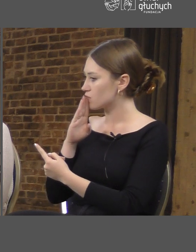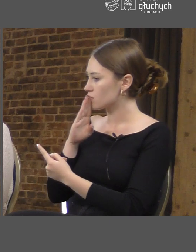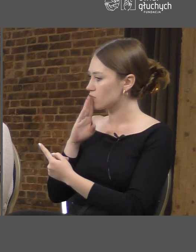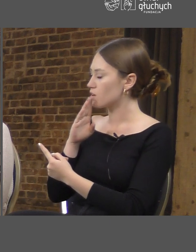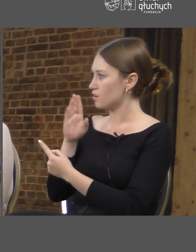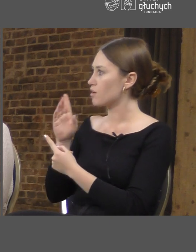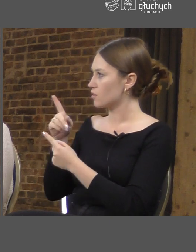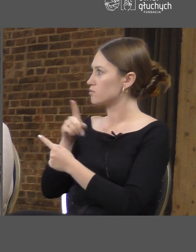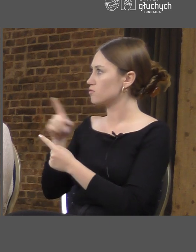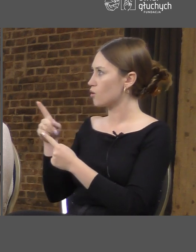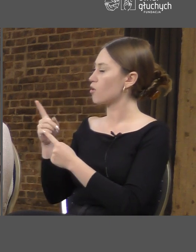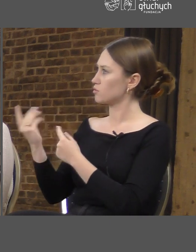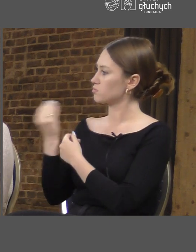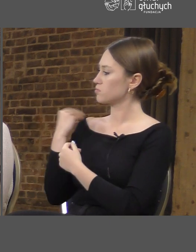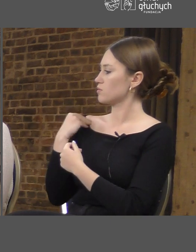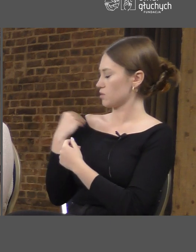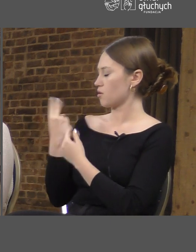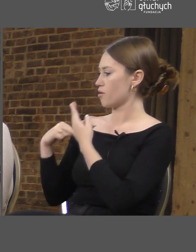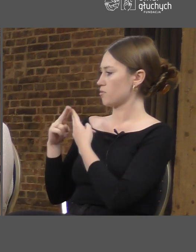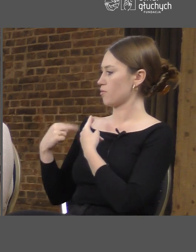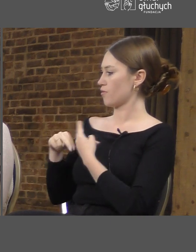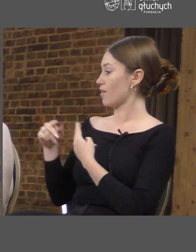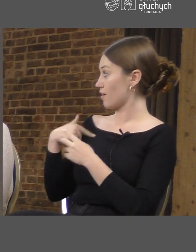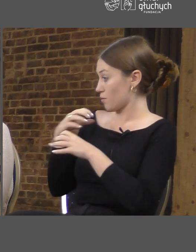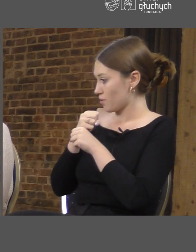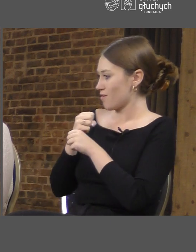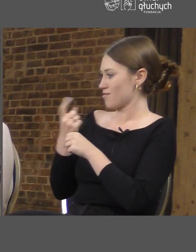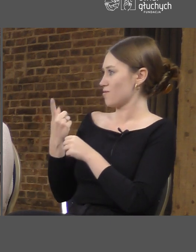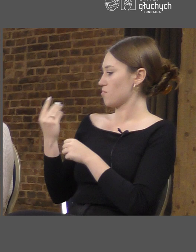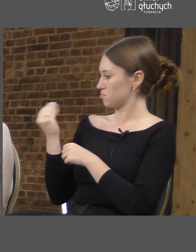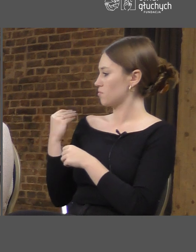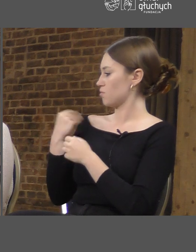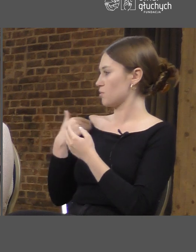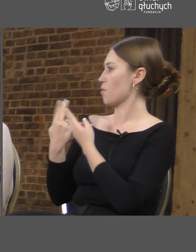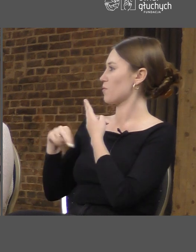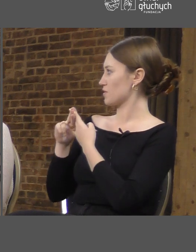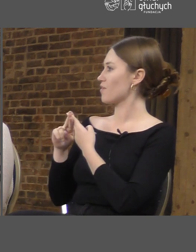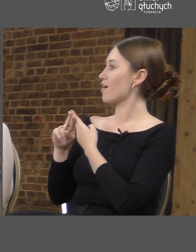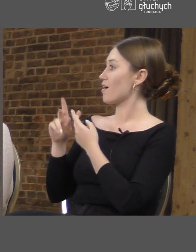then a couple of people (companies) started contacted me, and they are inviting me to recruit and they only find out during the interview